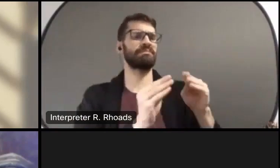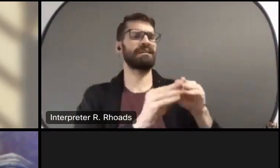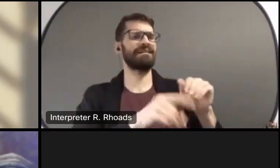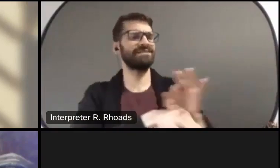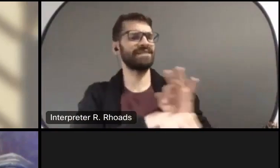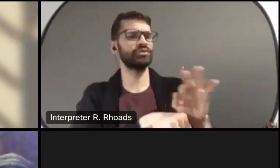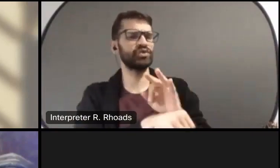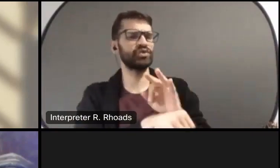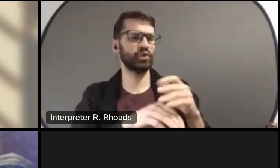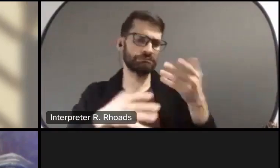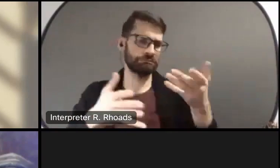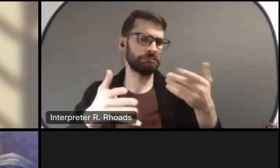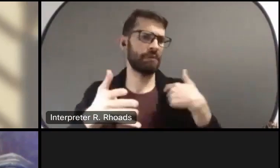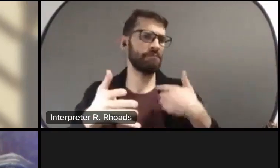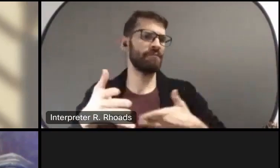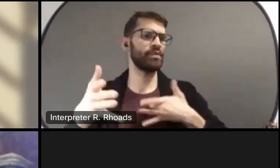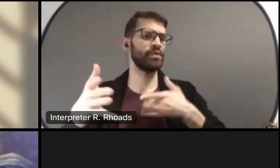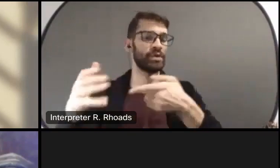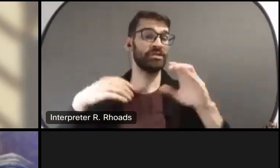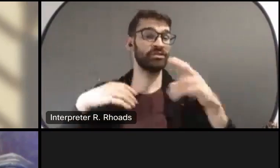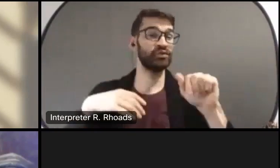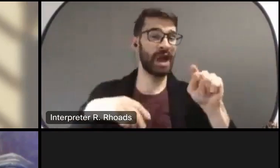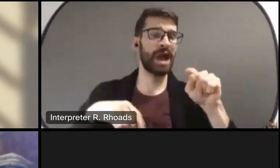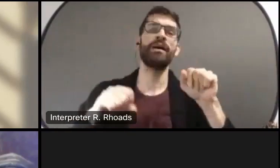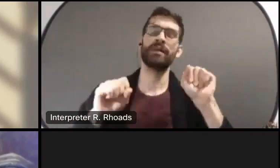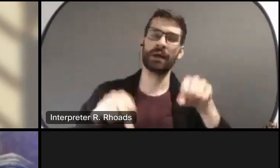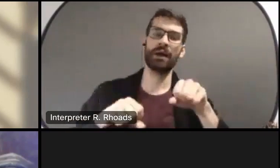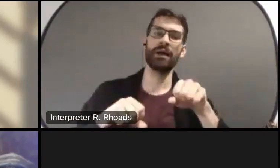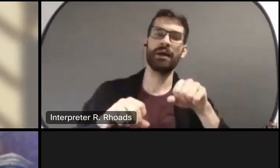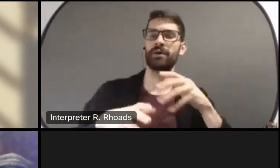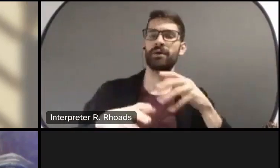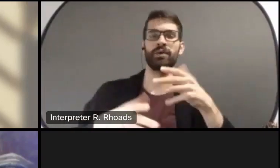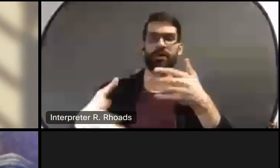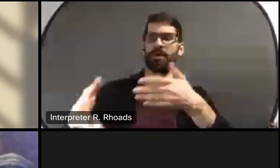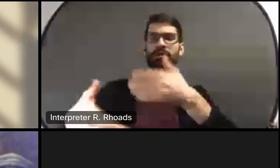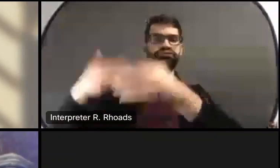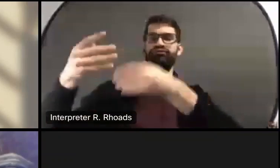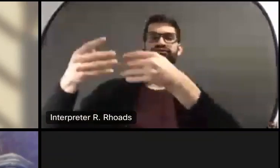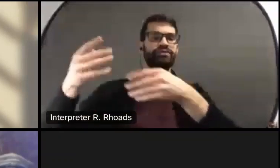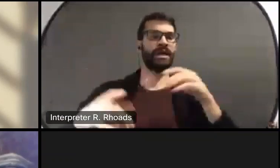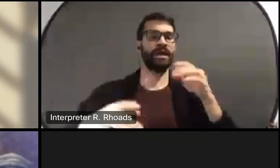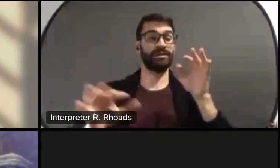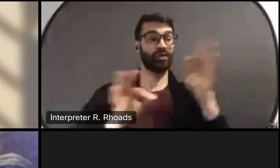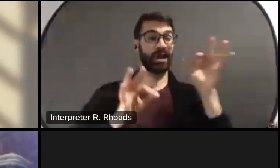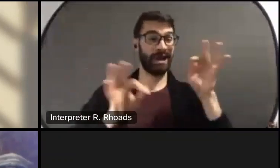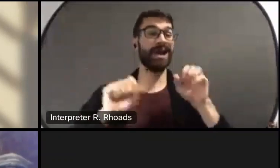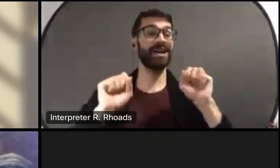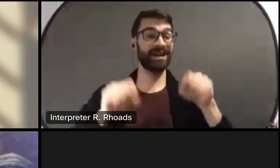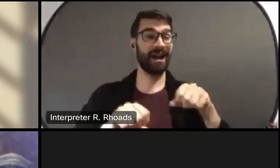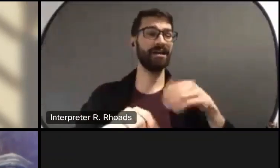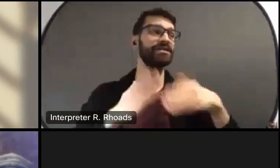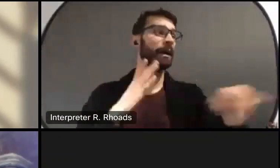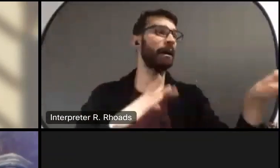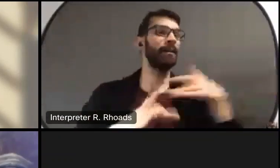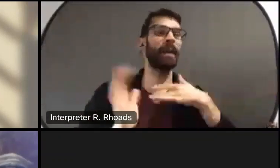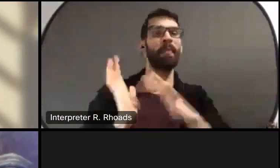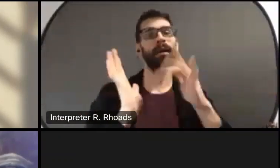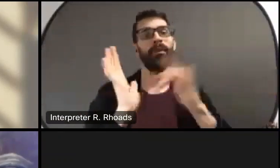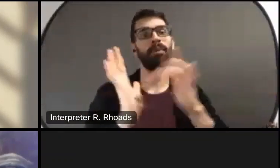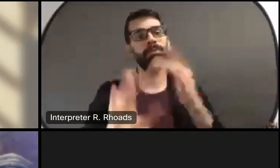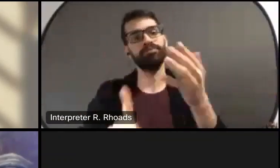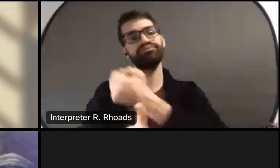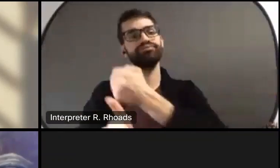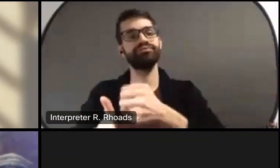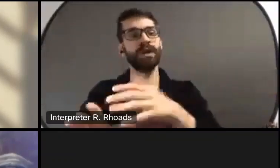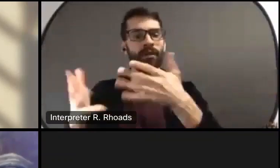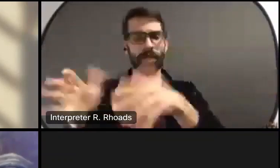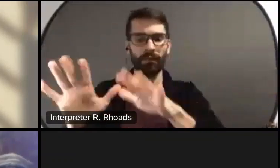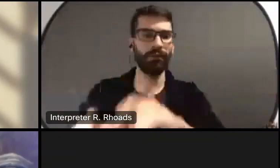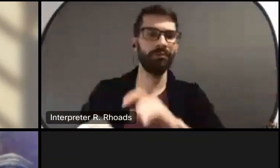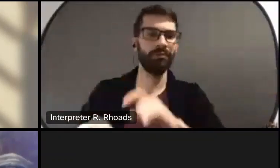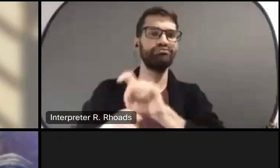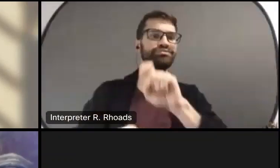can be distracting, and it can be abused by people who may want to share things that aren't germane